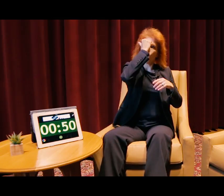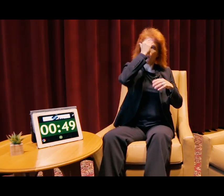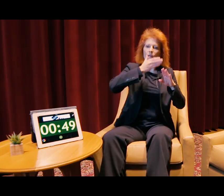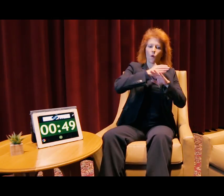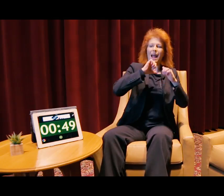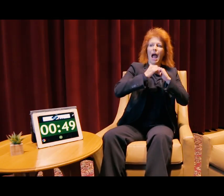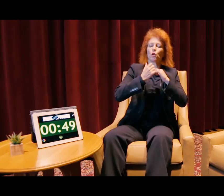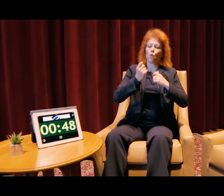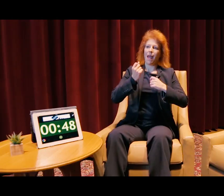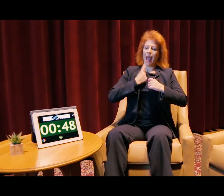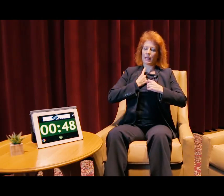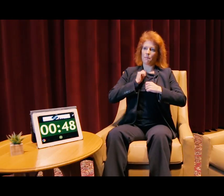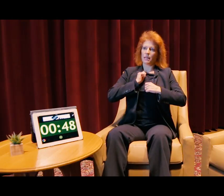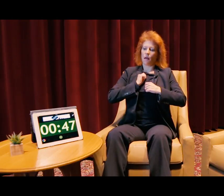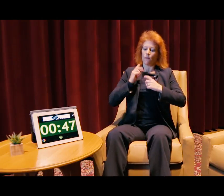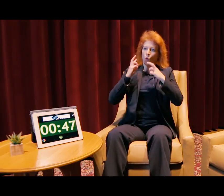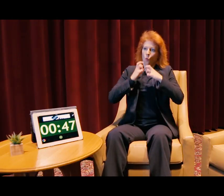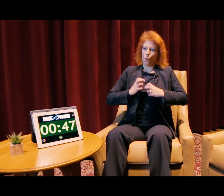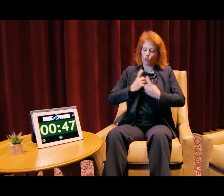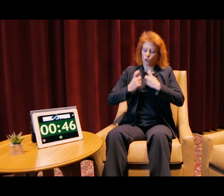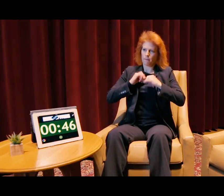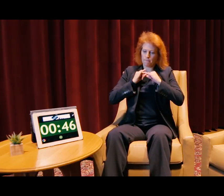how to ask myself probing questions, I might not have known